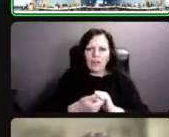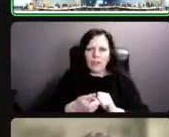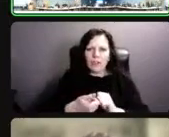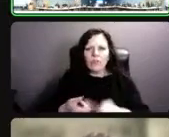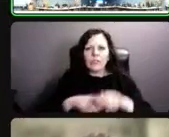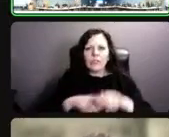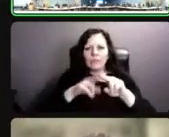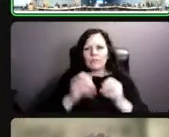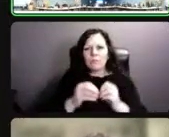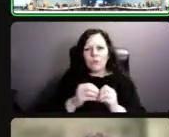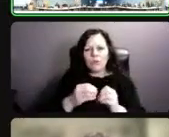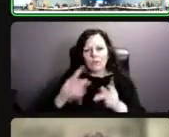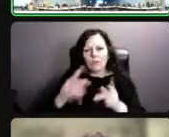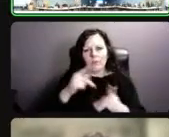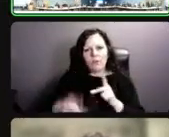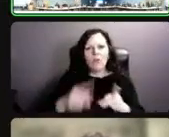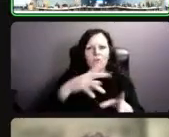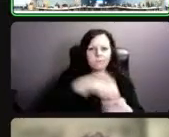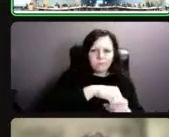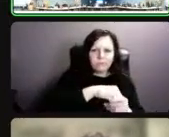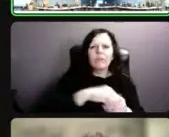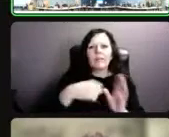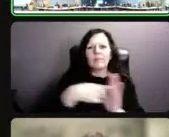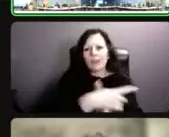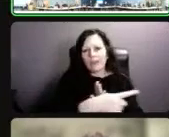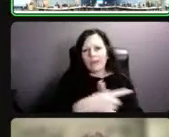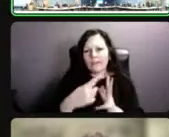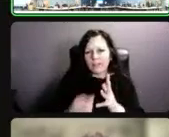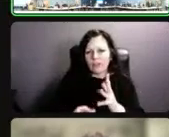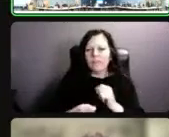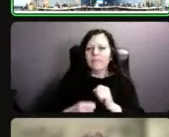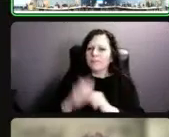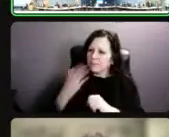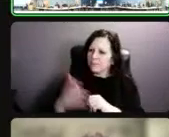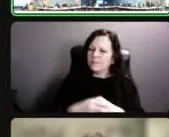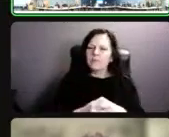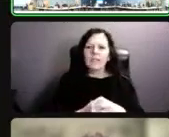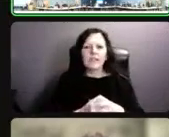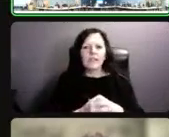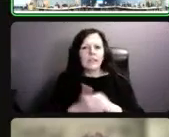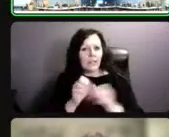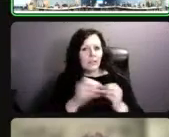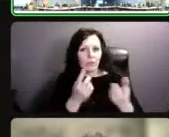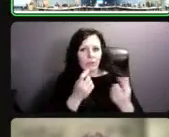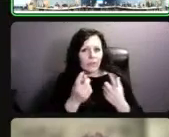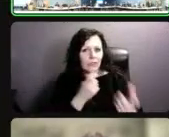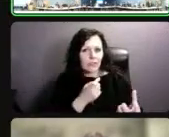OPERATIONS ARE TRYING TO DO